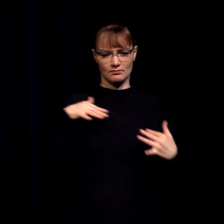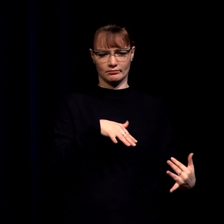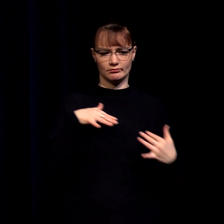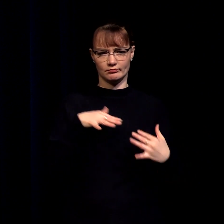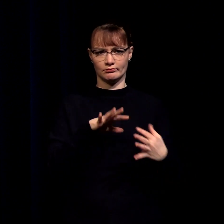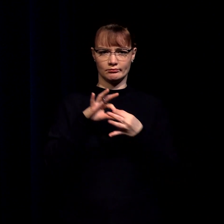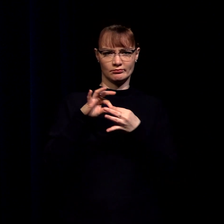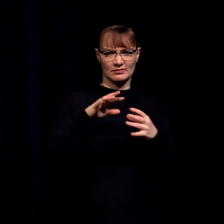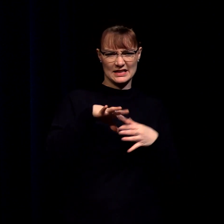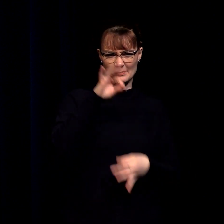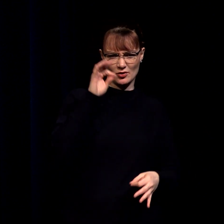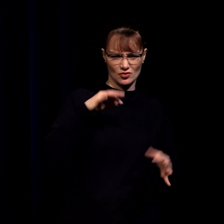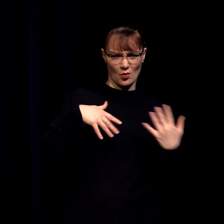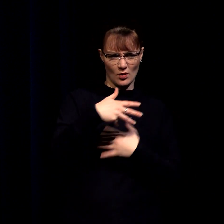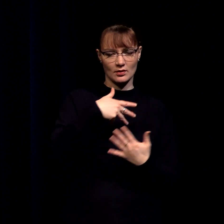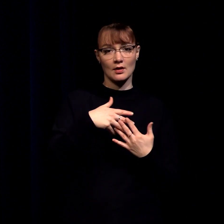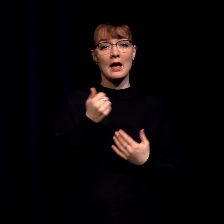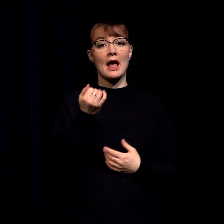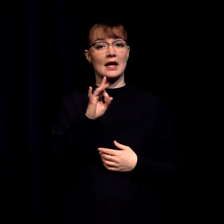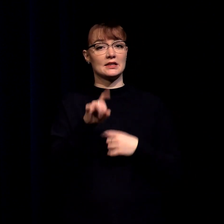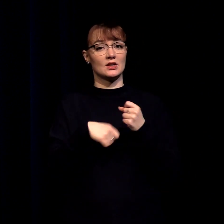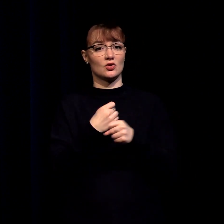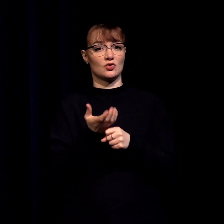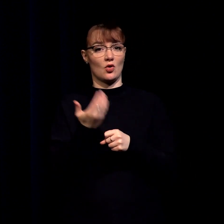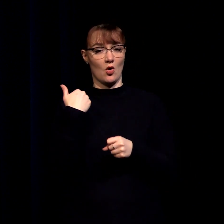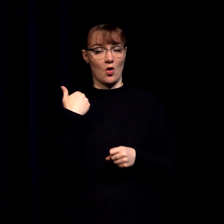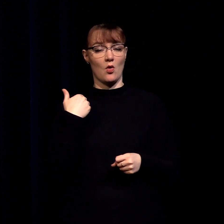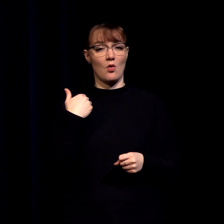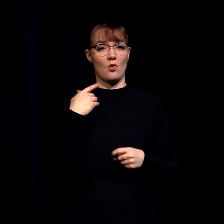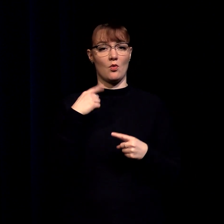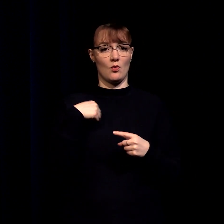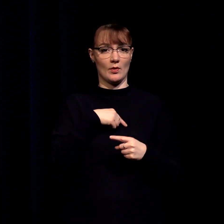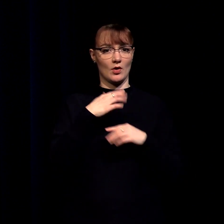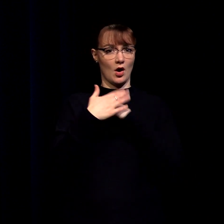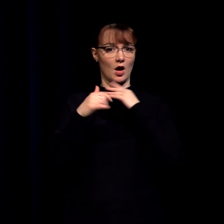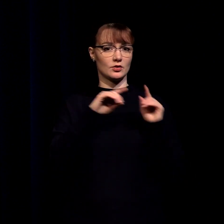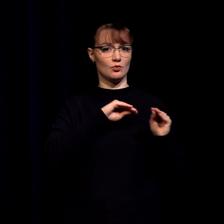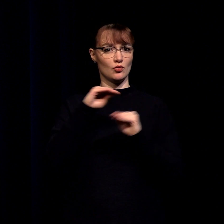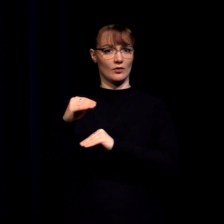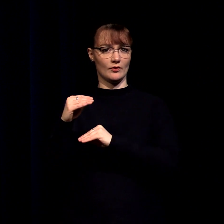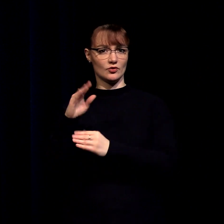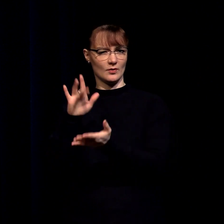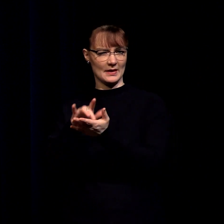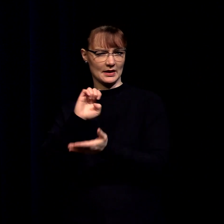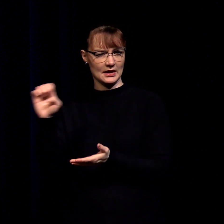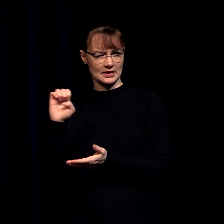really hard way. 18 years ago, when my family felt compelled to move to the Middle East. We my wife, Jess and I and our two